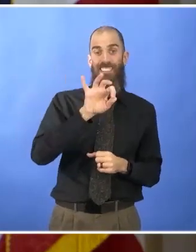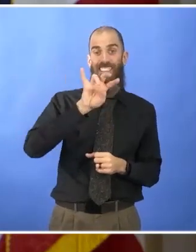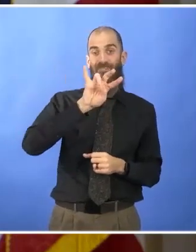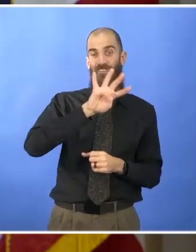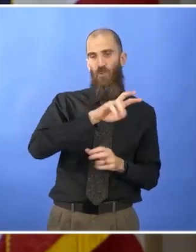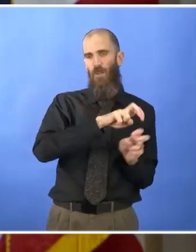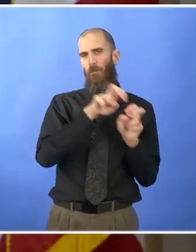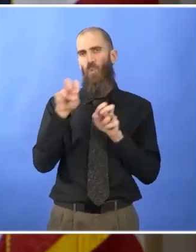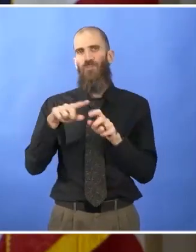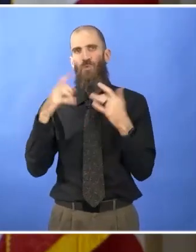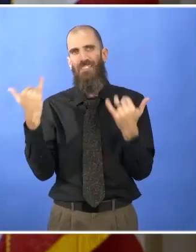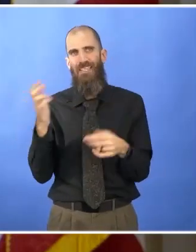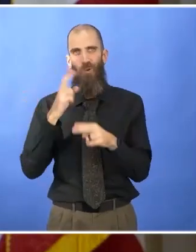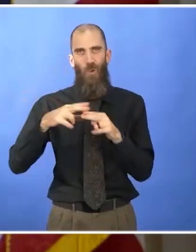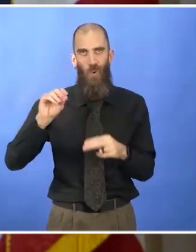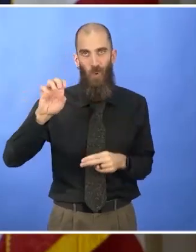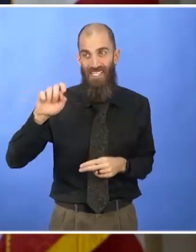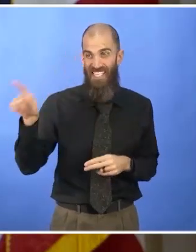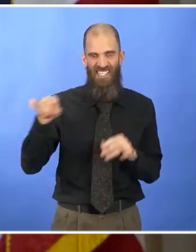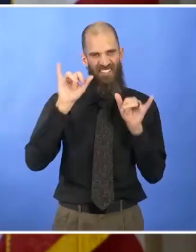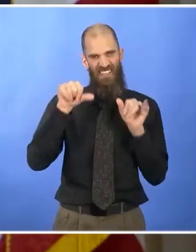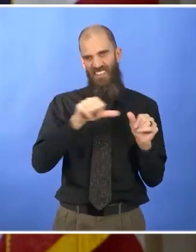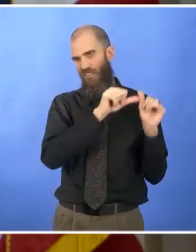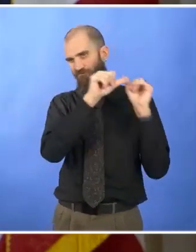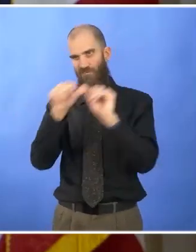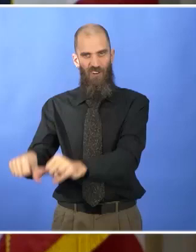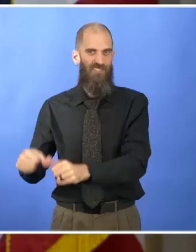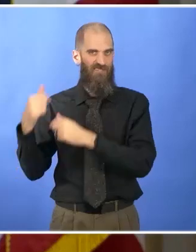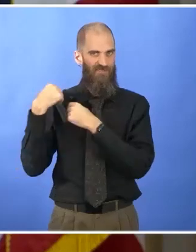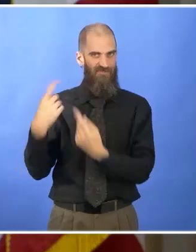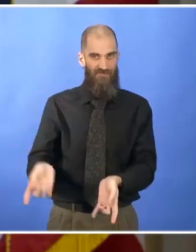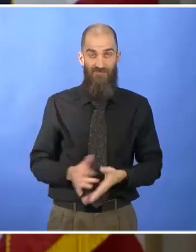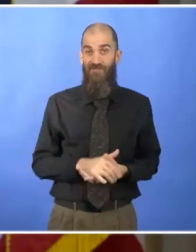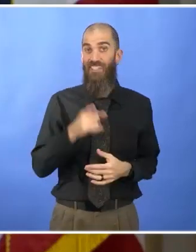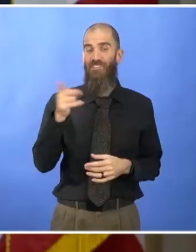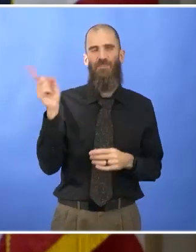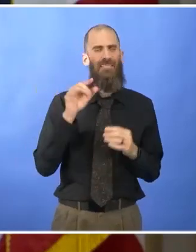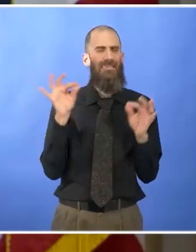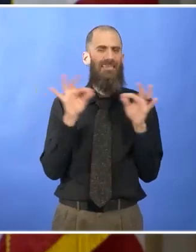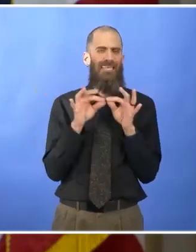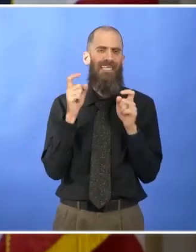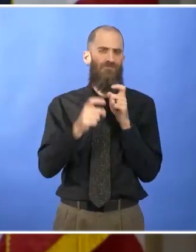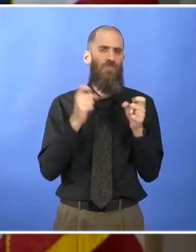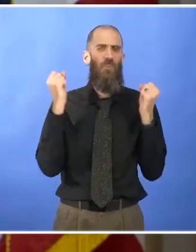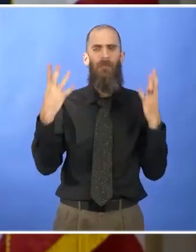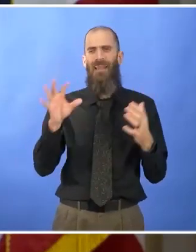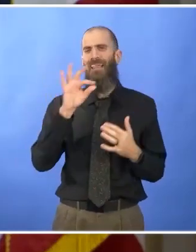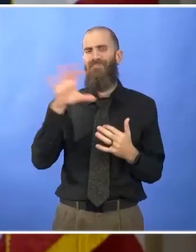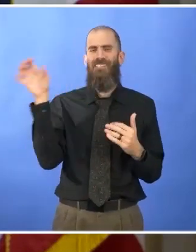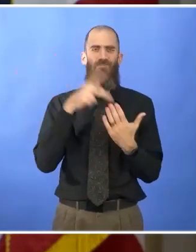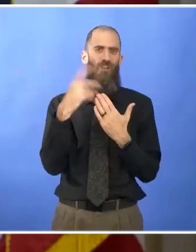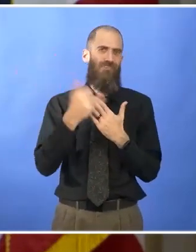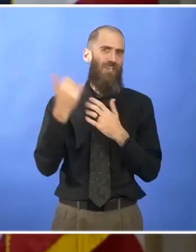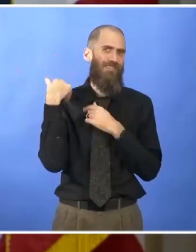HE HAS BEEN A KEY CONTRIBUTOR TO 70 PROJECTS OVER THE YEARS, INCLUDING THE DIGITAL TELEVISION TRANSMISSION,